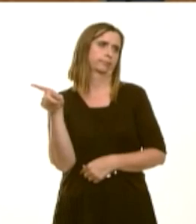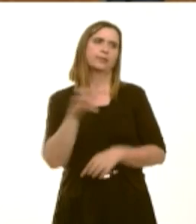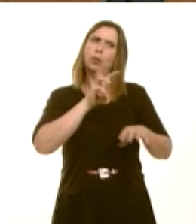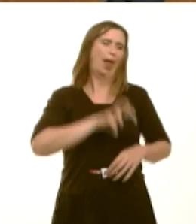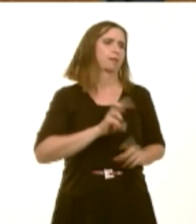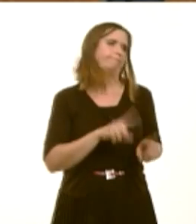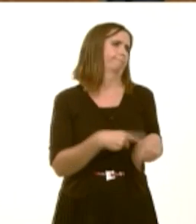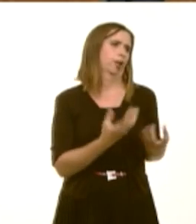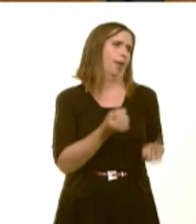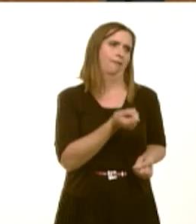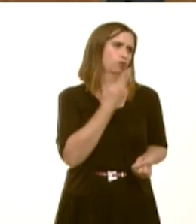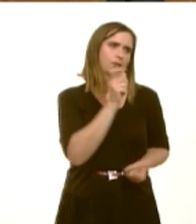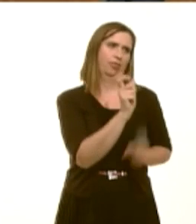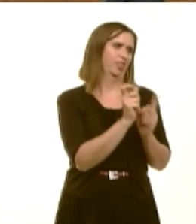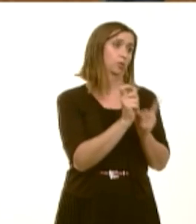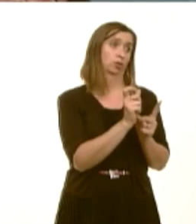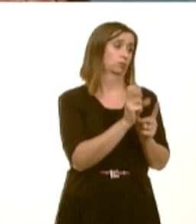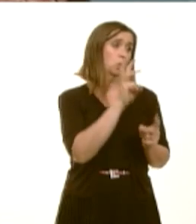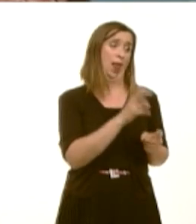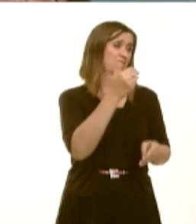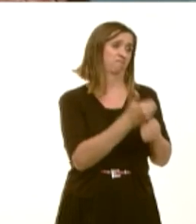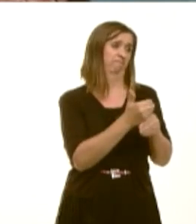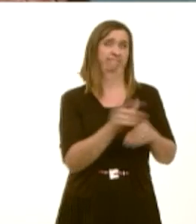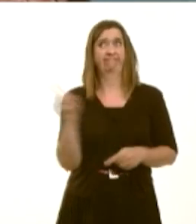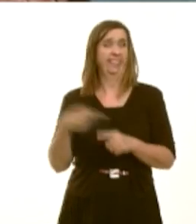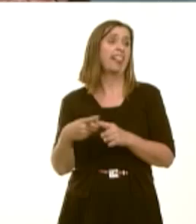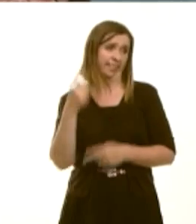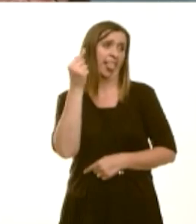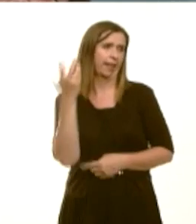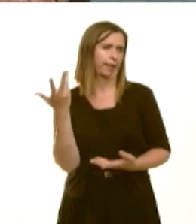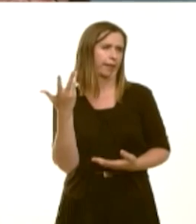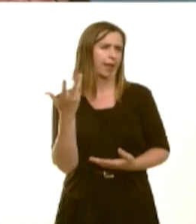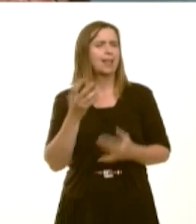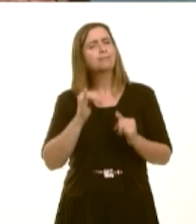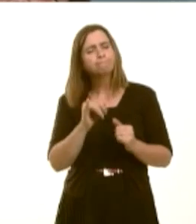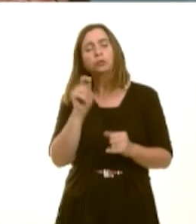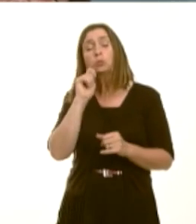the drugs that would prolong her life. Sadly, her diagnosis is terminal, but she could get